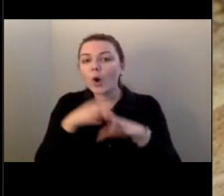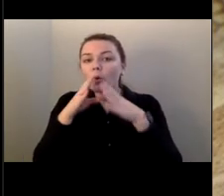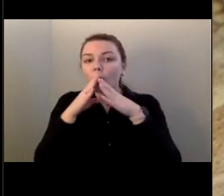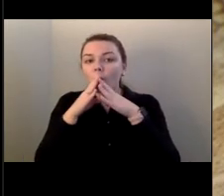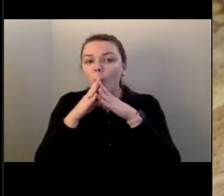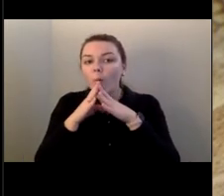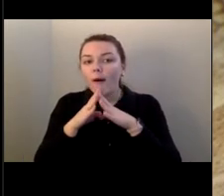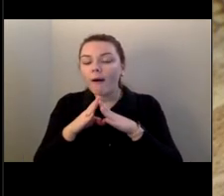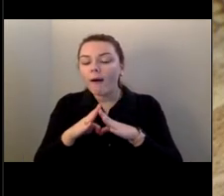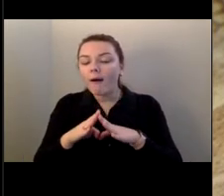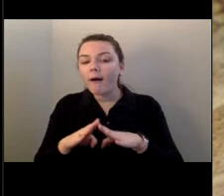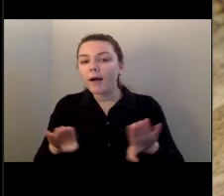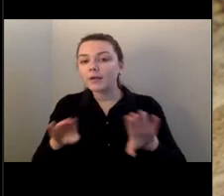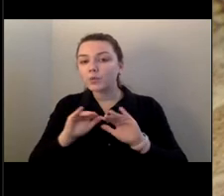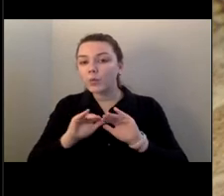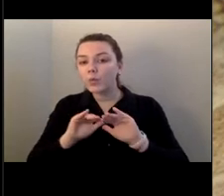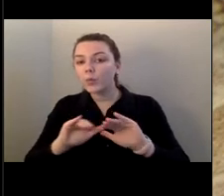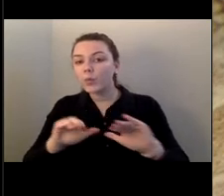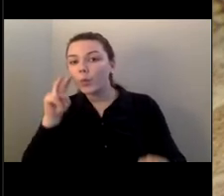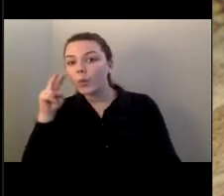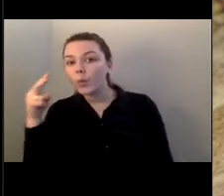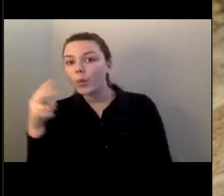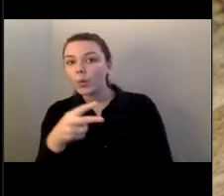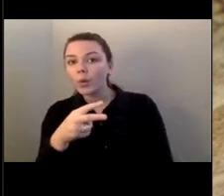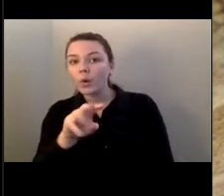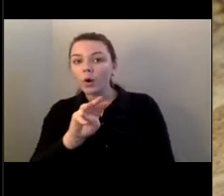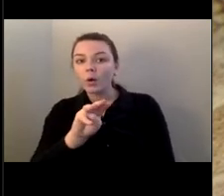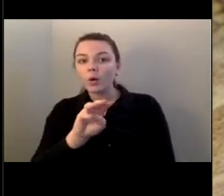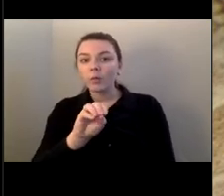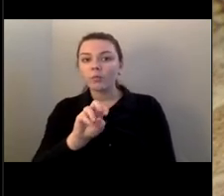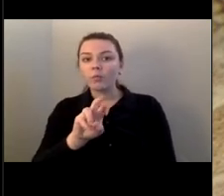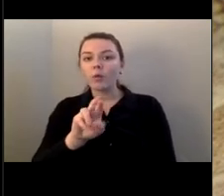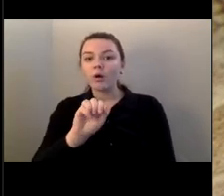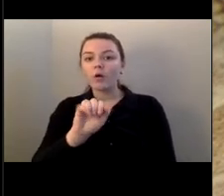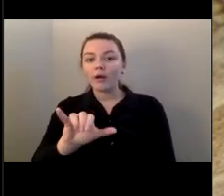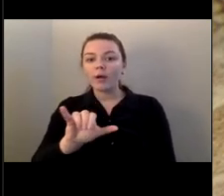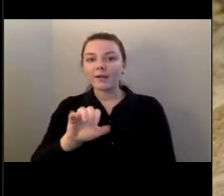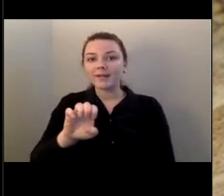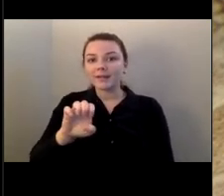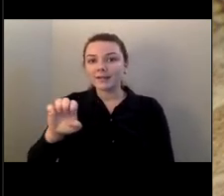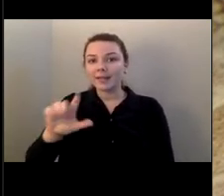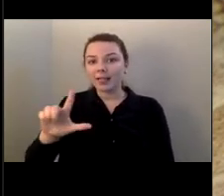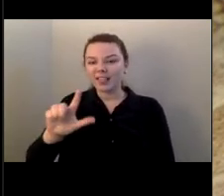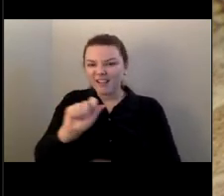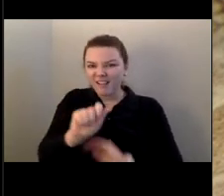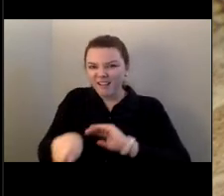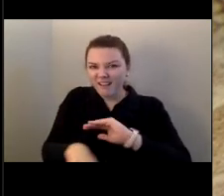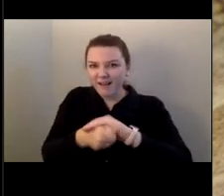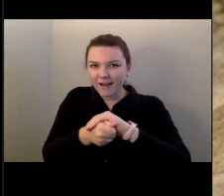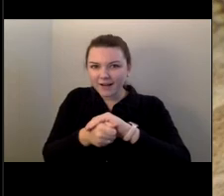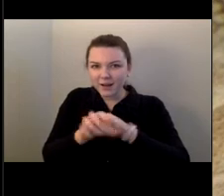past this moray eel hiding among the lobe coral 'cause we do not want to disturb it.